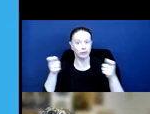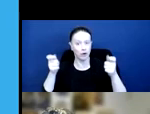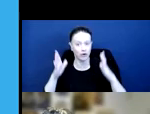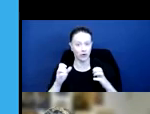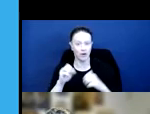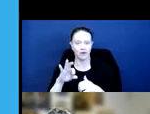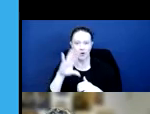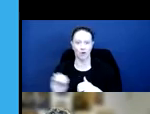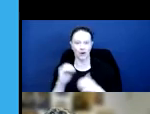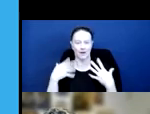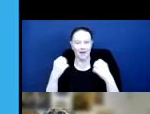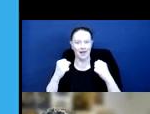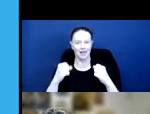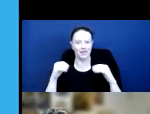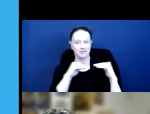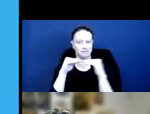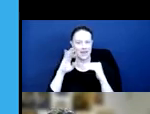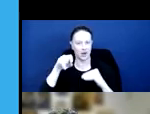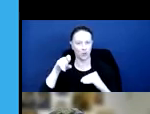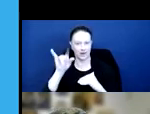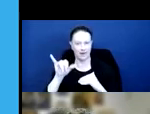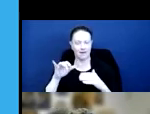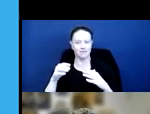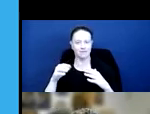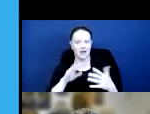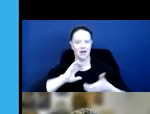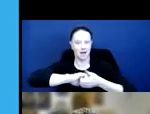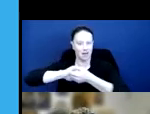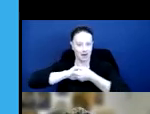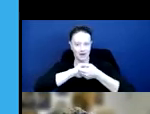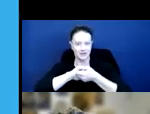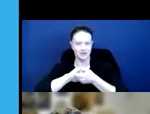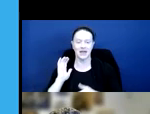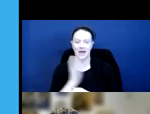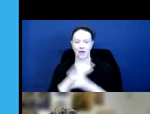And today's topic is Post-Session Process and Lessons Learned from the Past with Latricia Tillman.